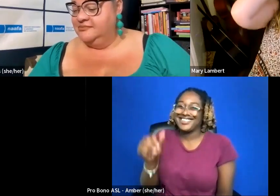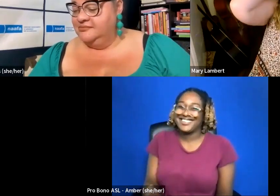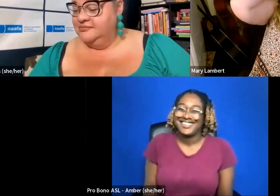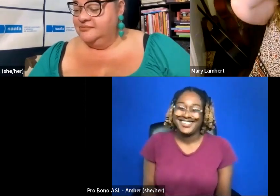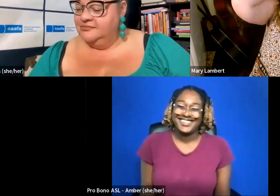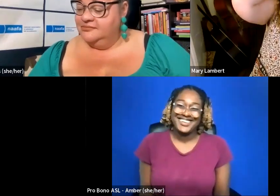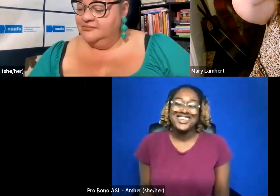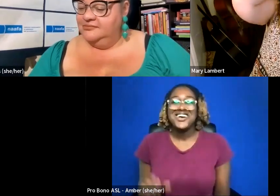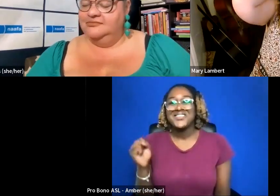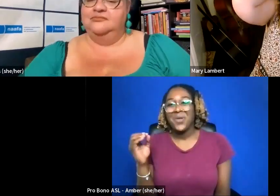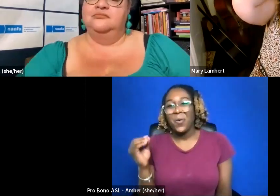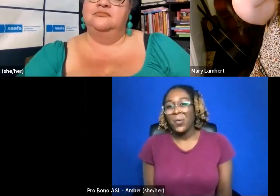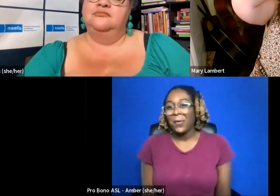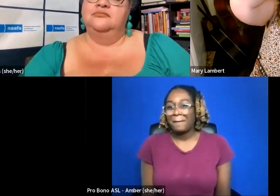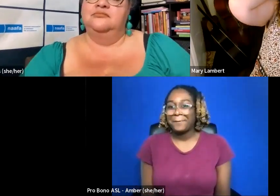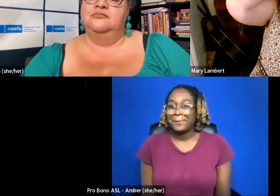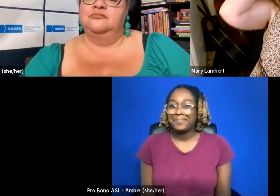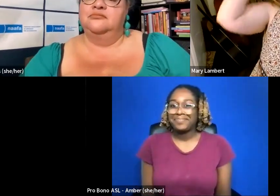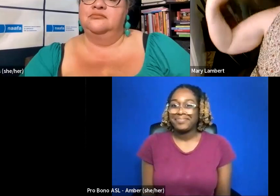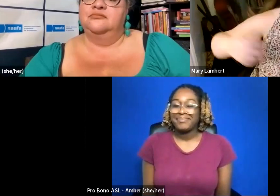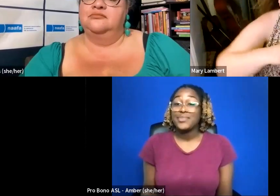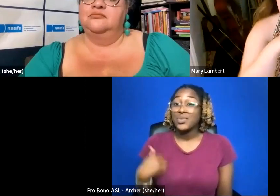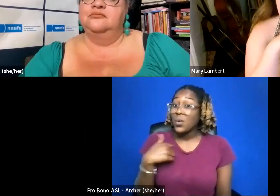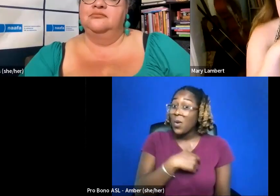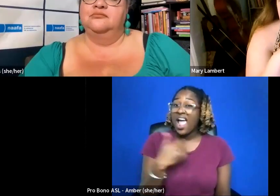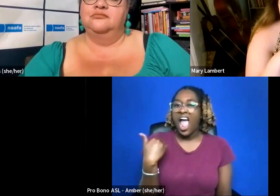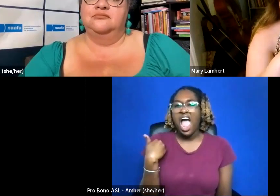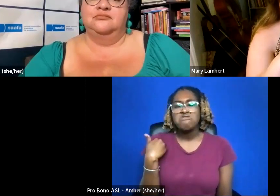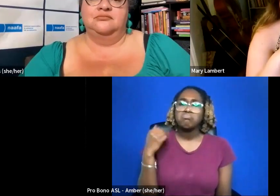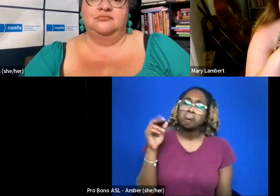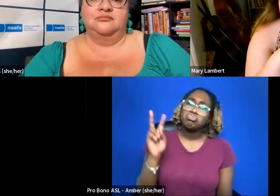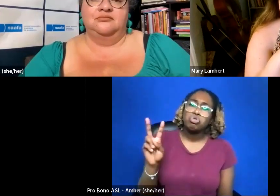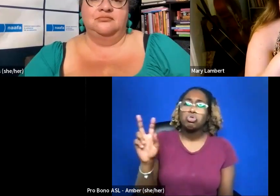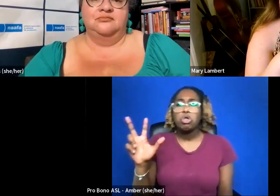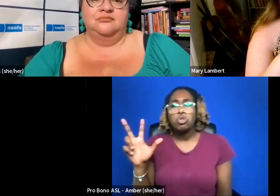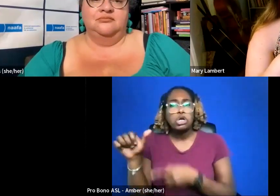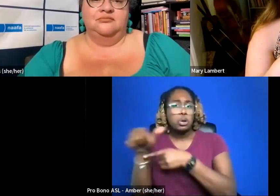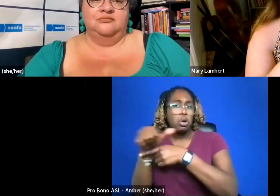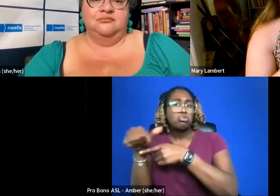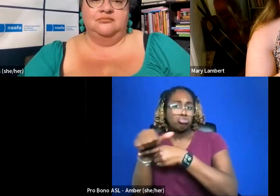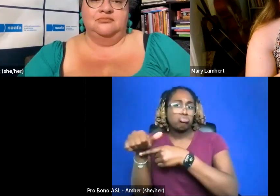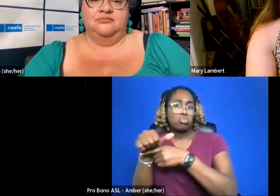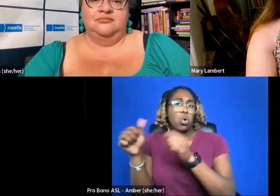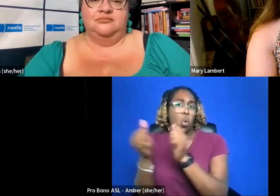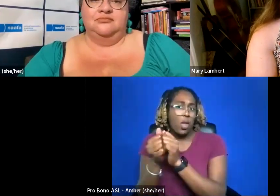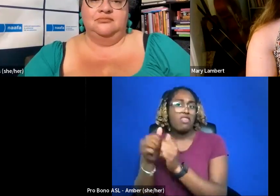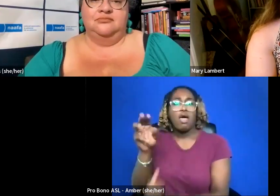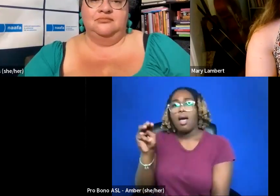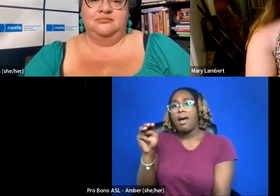So we had about two or three rehearsals with Madonna in L.A.